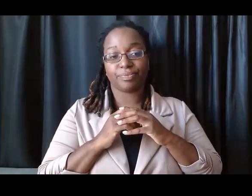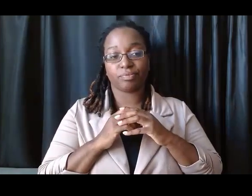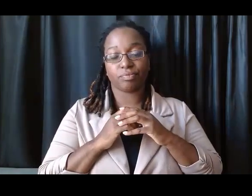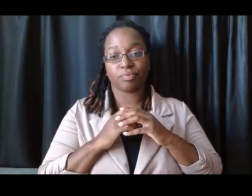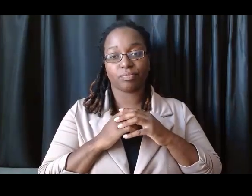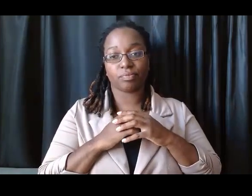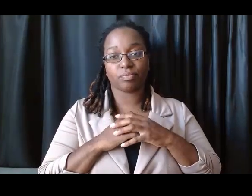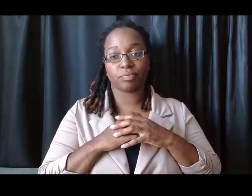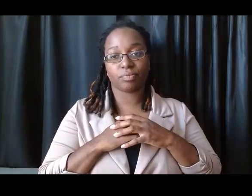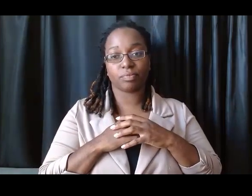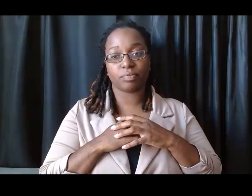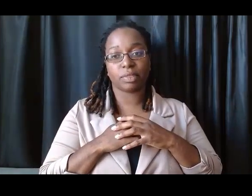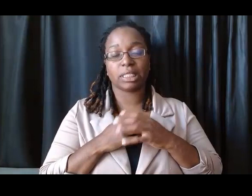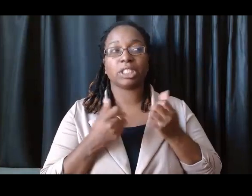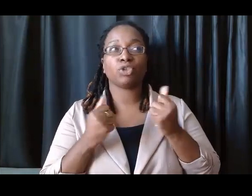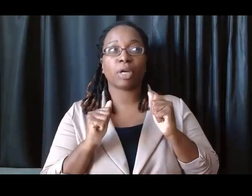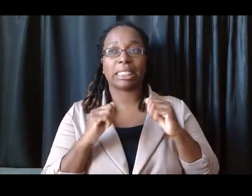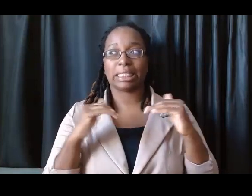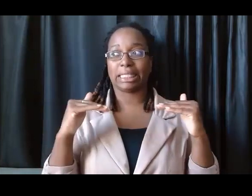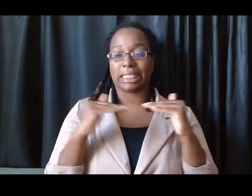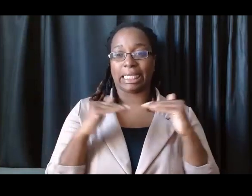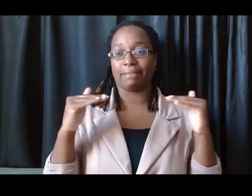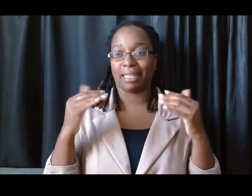it's meant to even the playing field a bit with people who are wage employed.